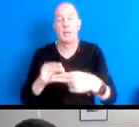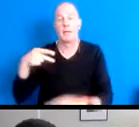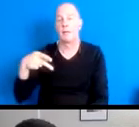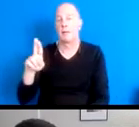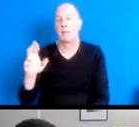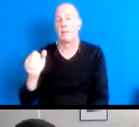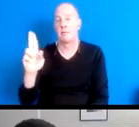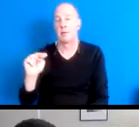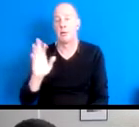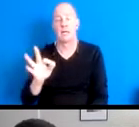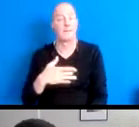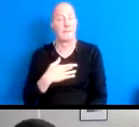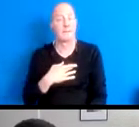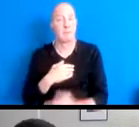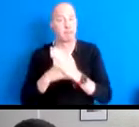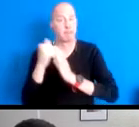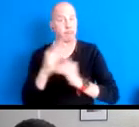and where you're located.